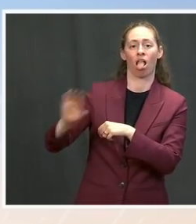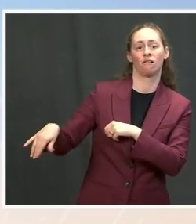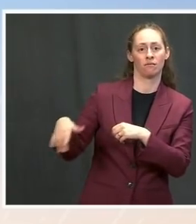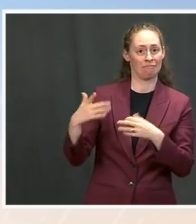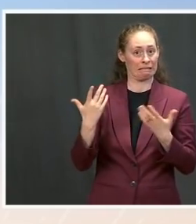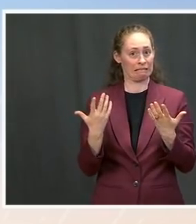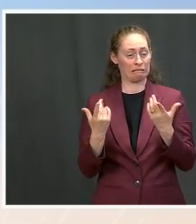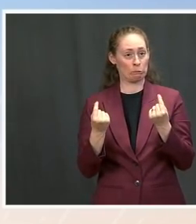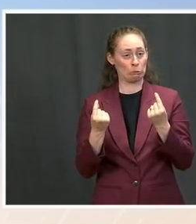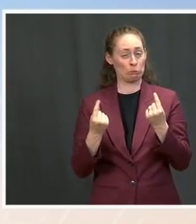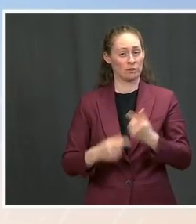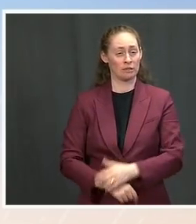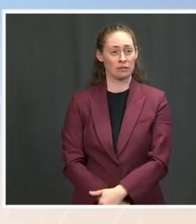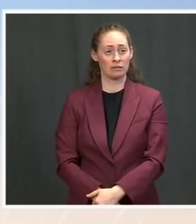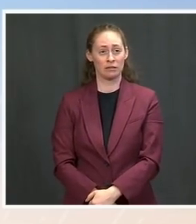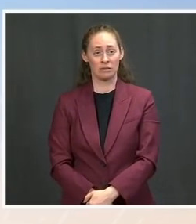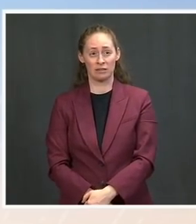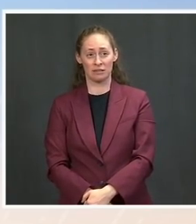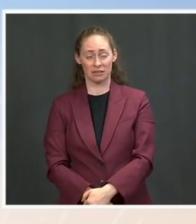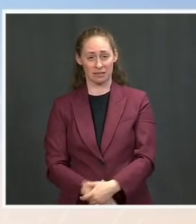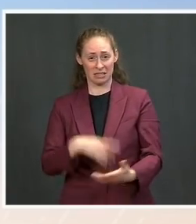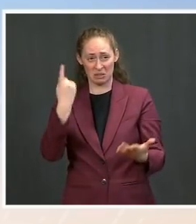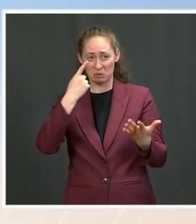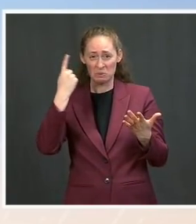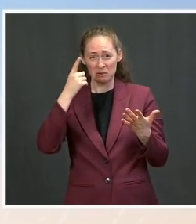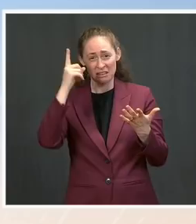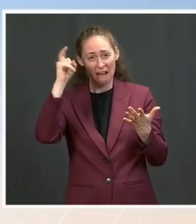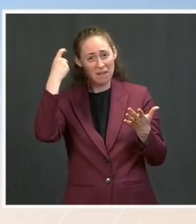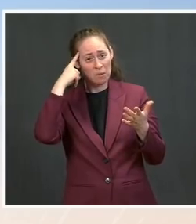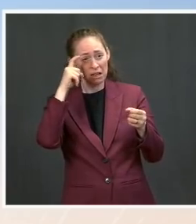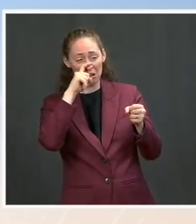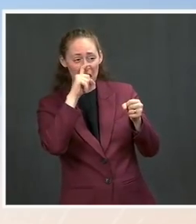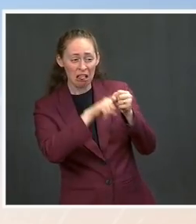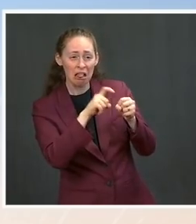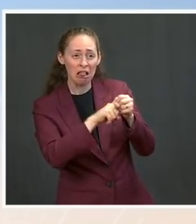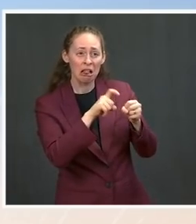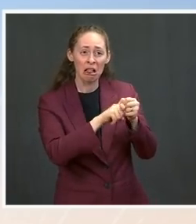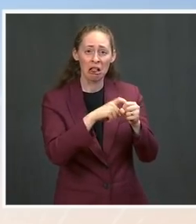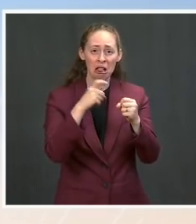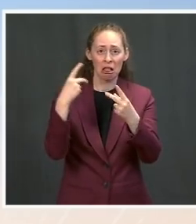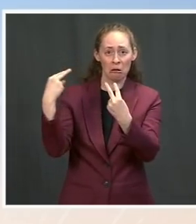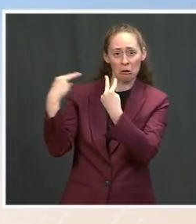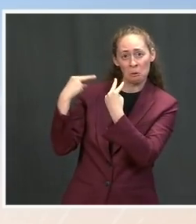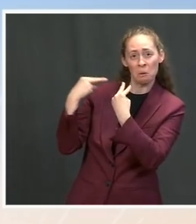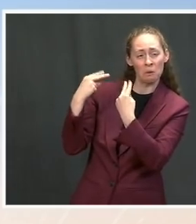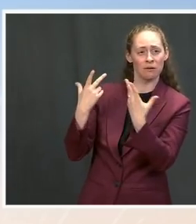Is that too much for the federal government to know what's coming in and what's coming out of your bank account? Ms. Psaki: So what this proposal is --